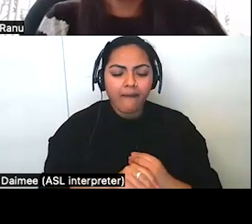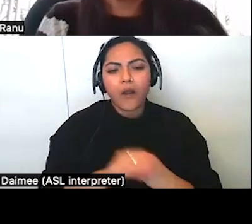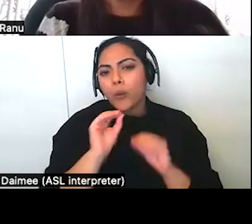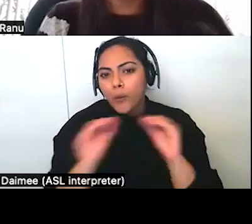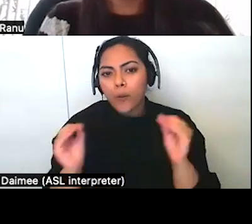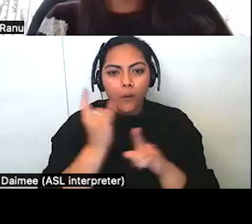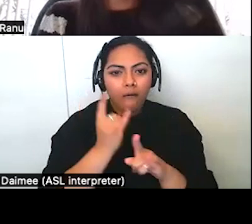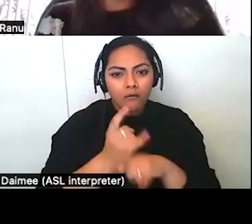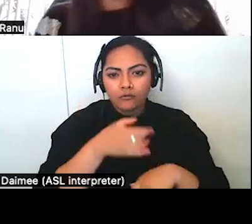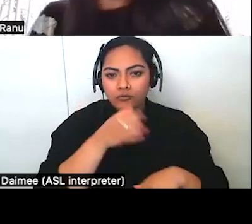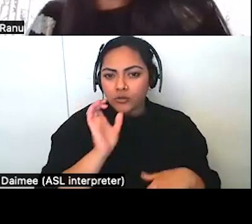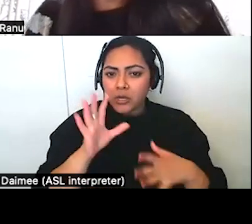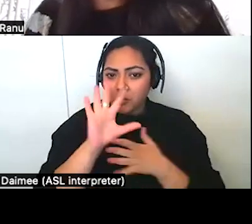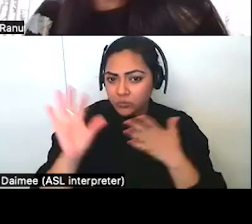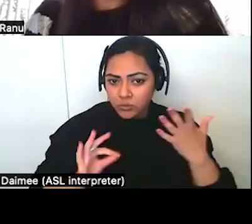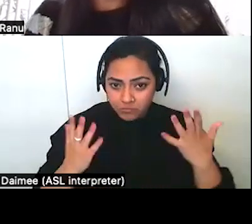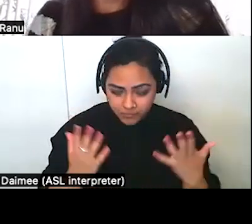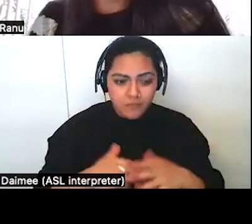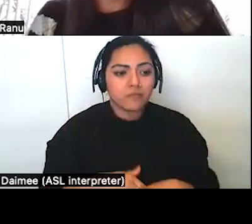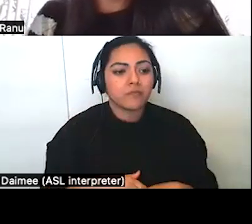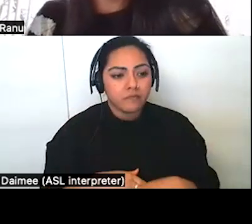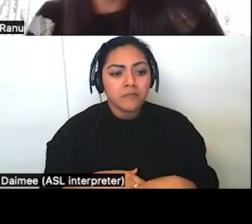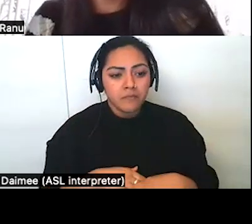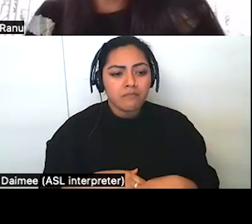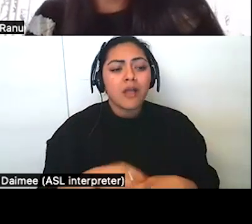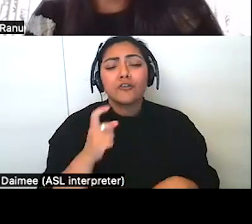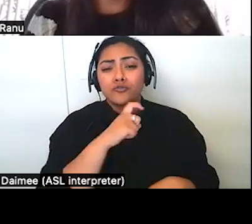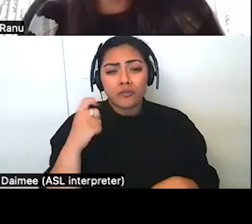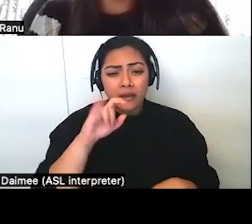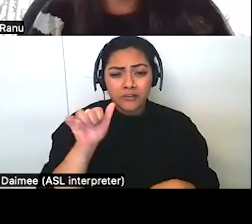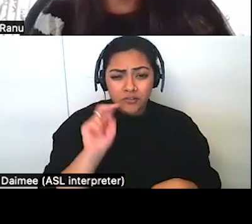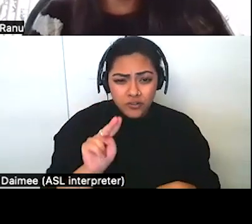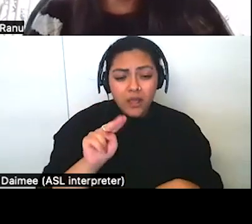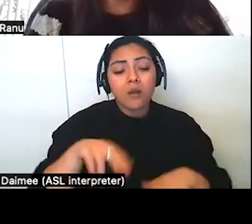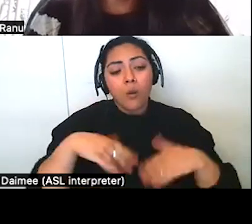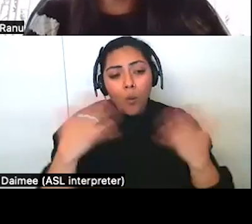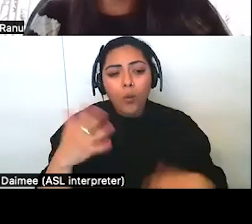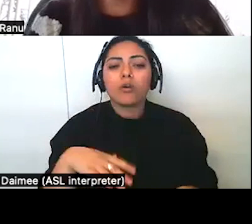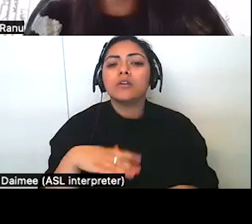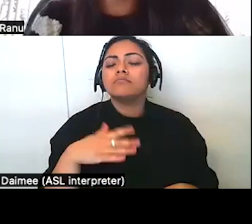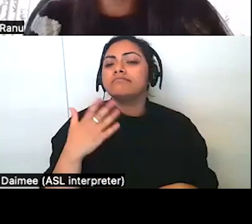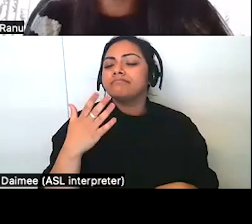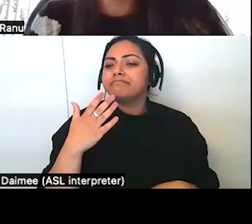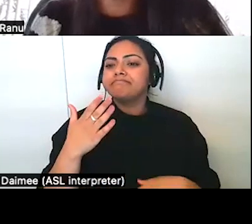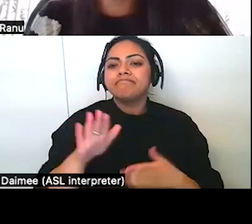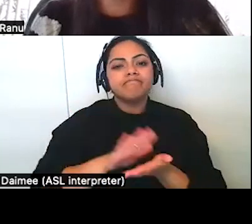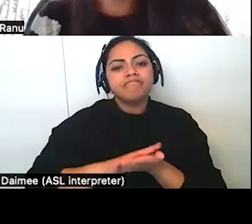So, Dry January or Sober Curious January is currently ongoing, and it's mainly driven by